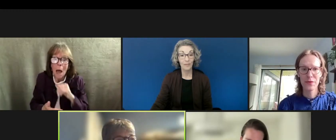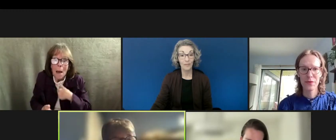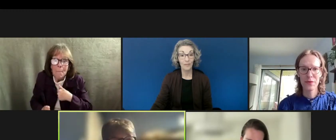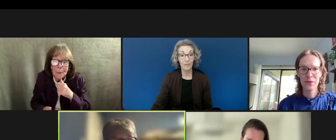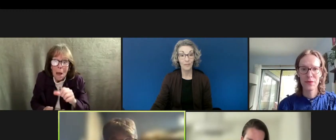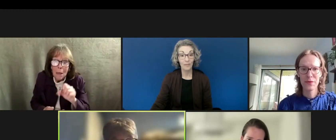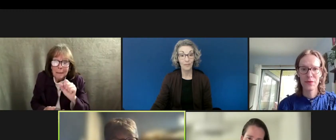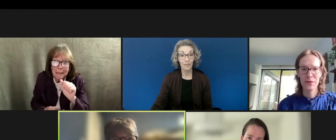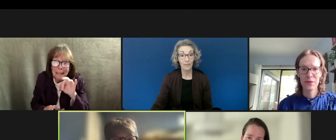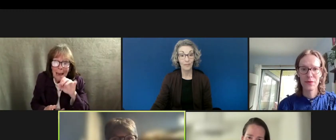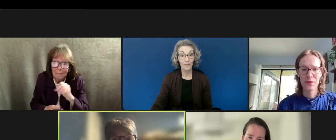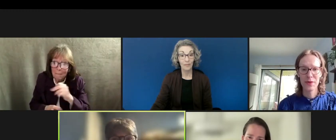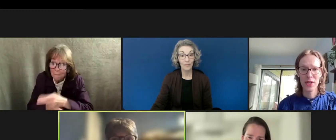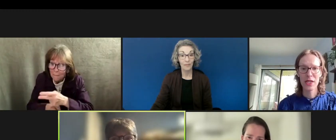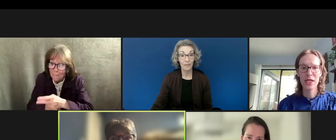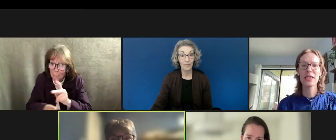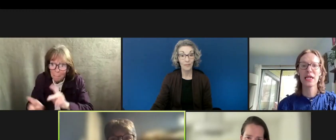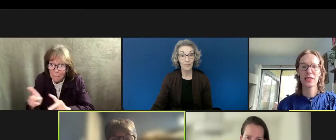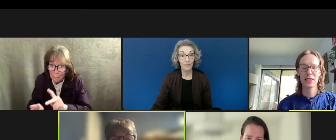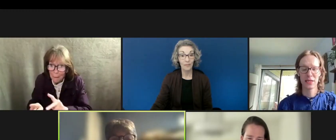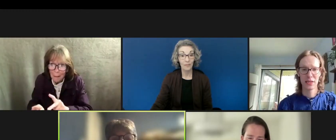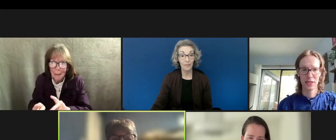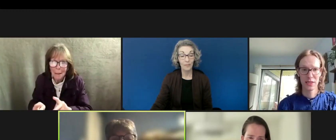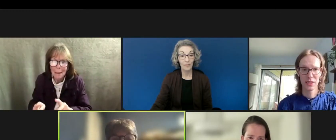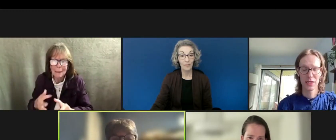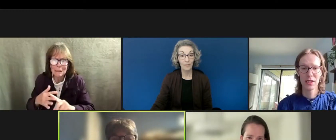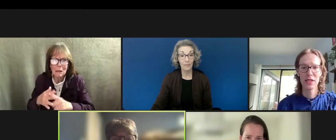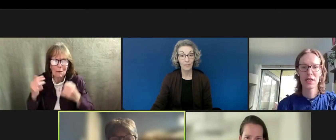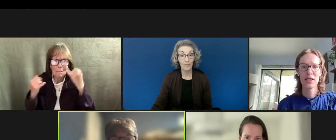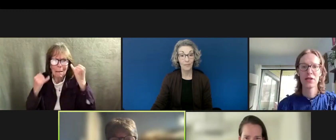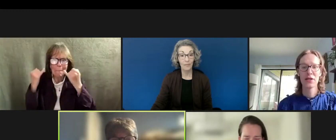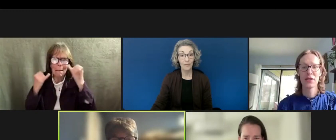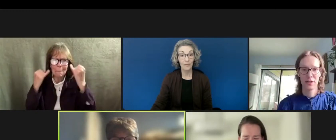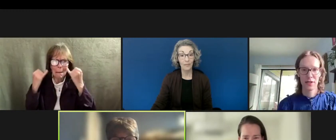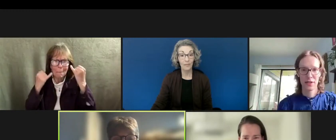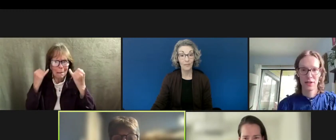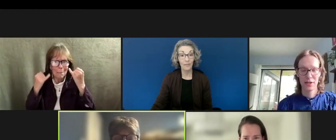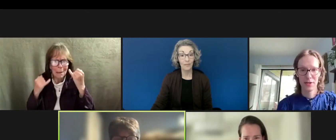All the fears that I had with when I need to disclose to